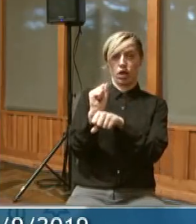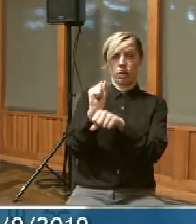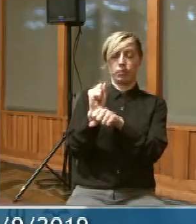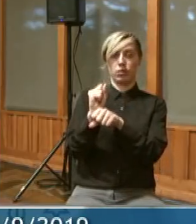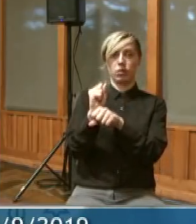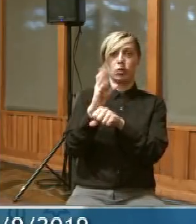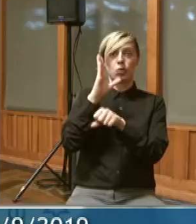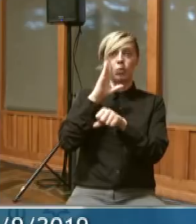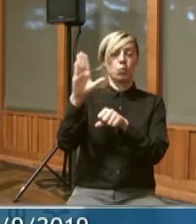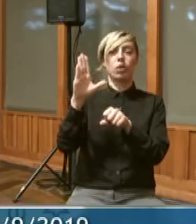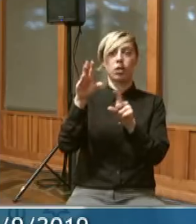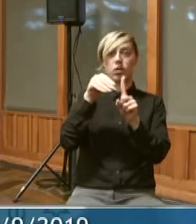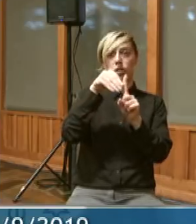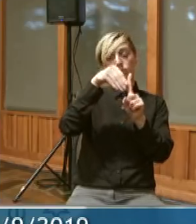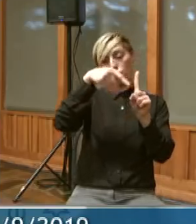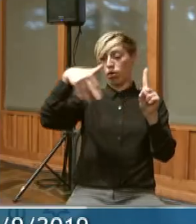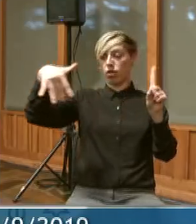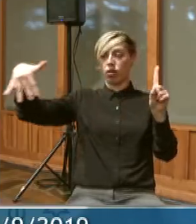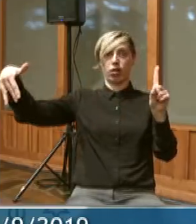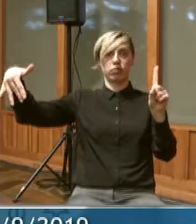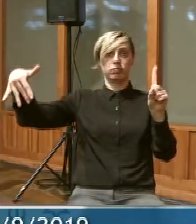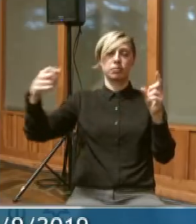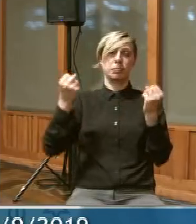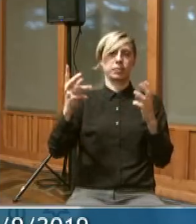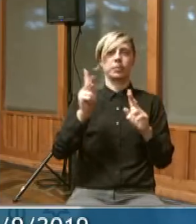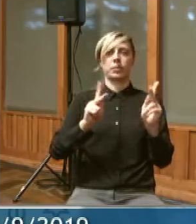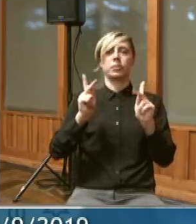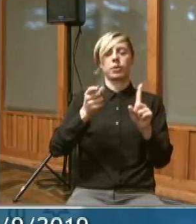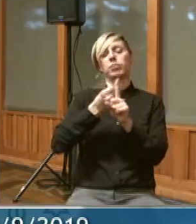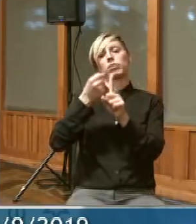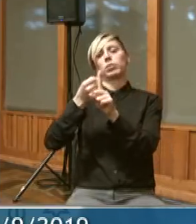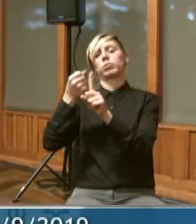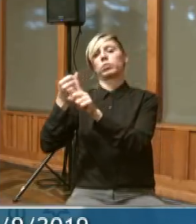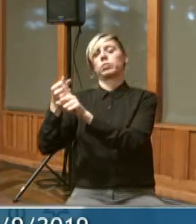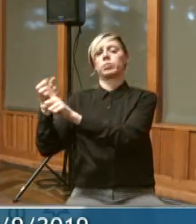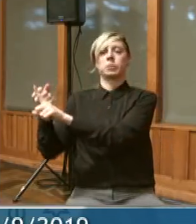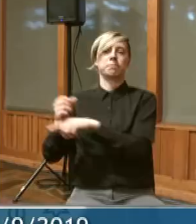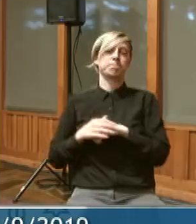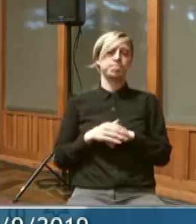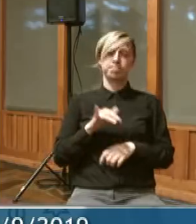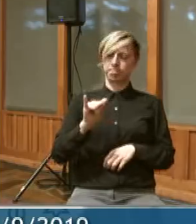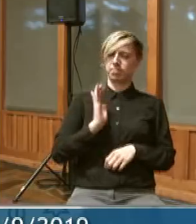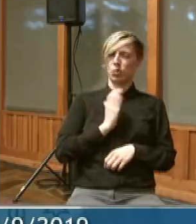OVER 200 PEOPLE, KIDS AND ADULTS WILL BE IMPACTED. THAT IS JUST ONE OF THE CLOSE TO 70 JOBS THAT ARE UNDER THREAT